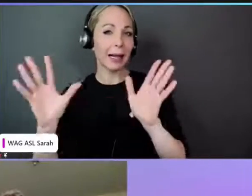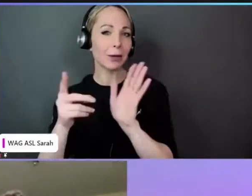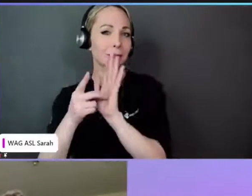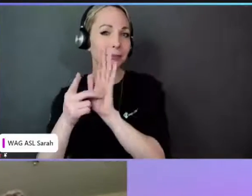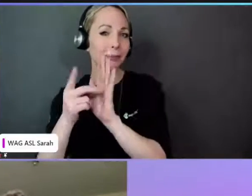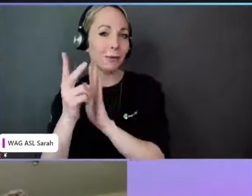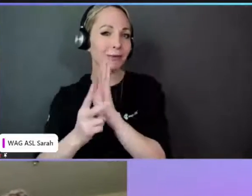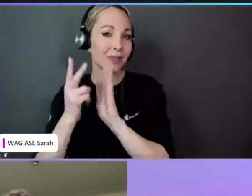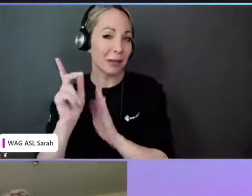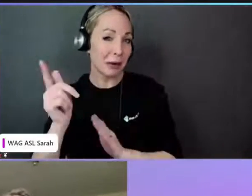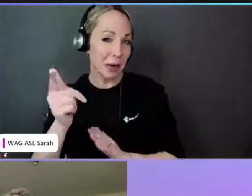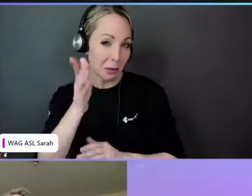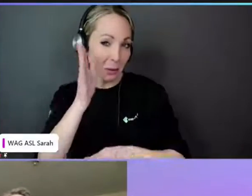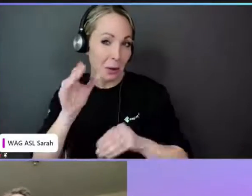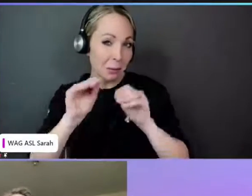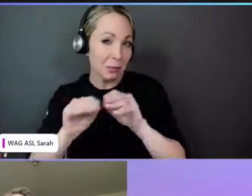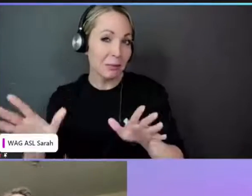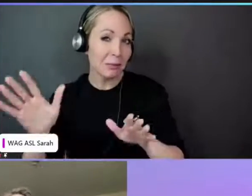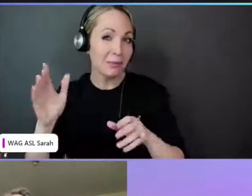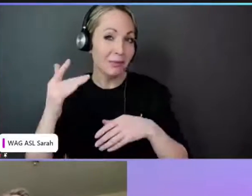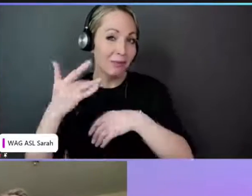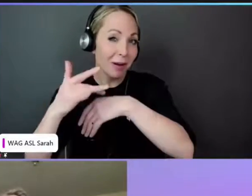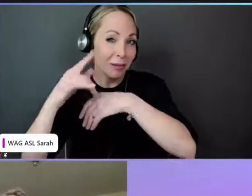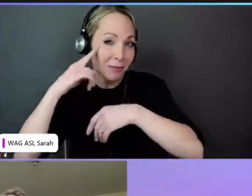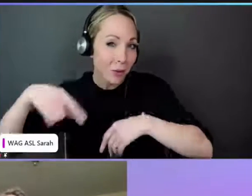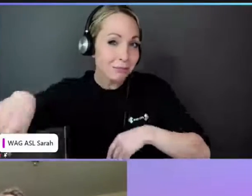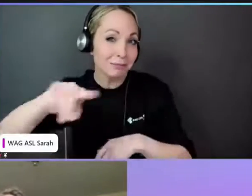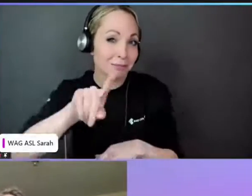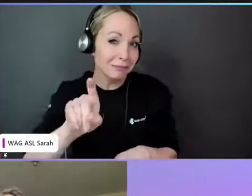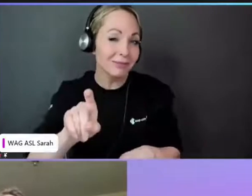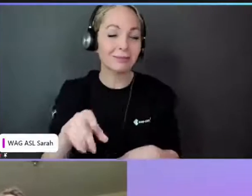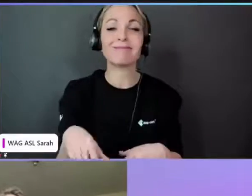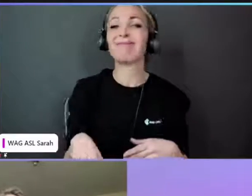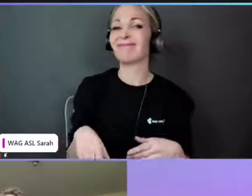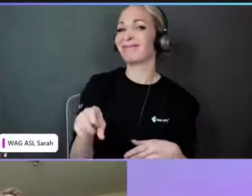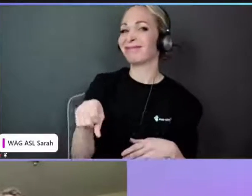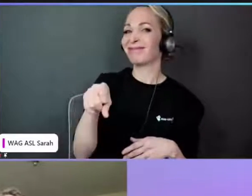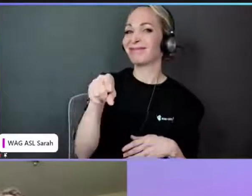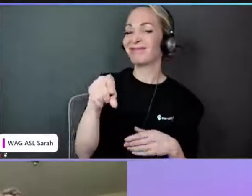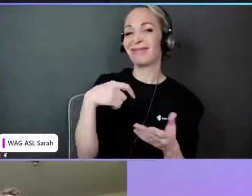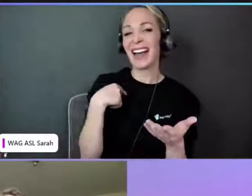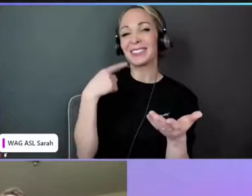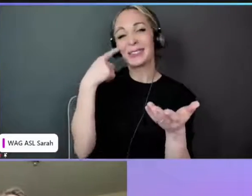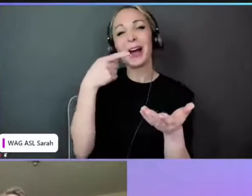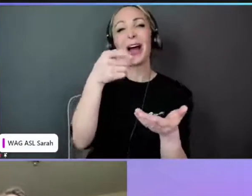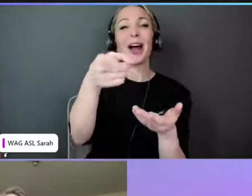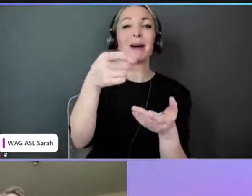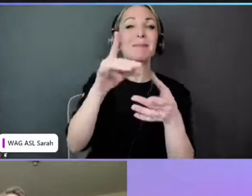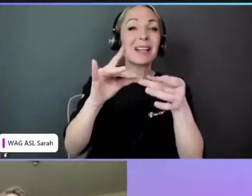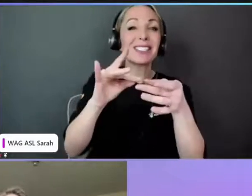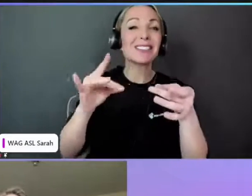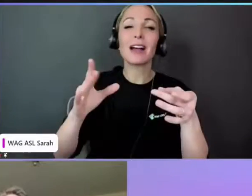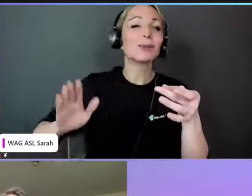Yeah, so I saw your message in Slack a little bit too late that the quality was low on the demo video. So I apologize for that,